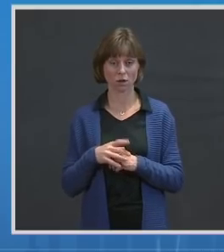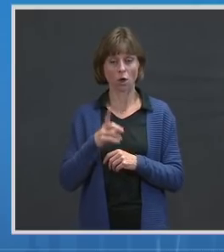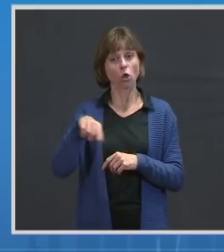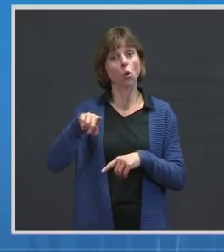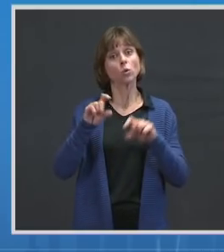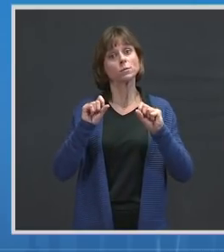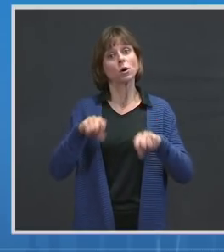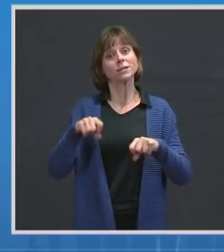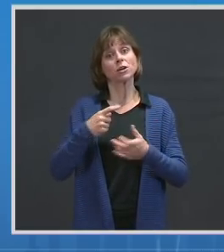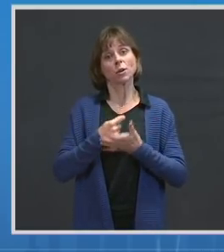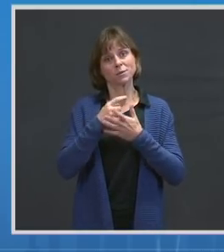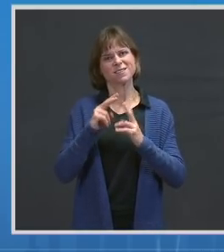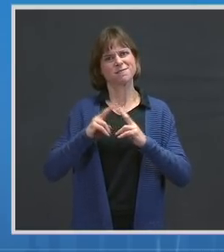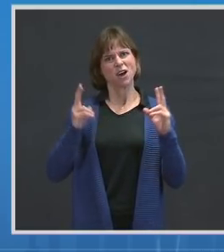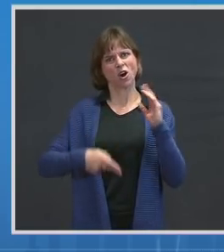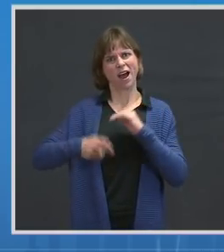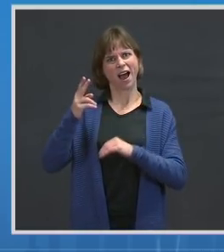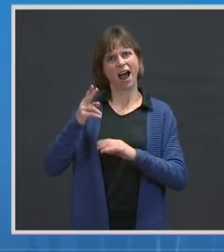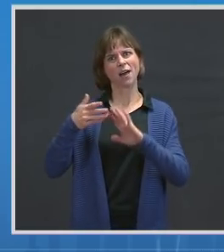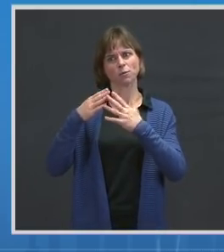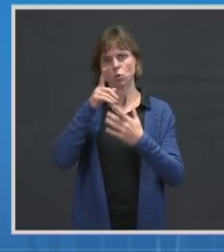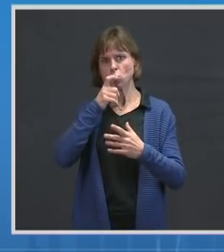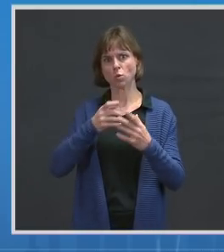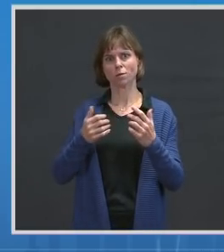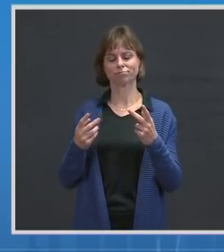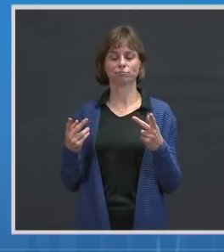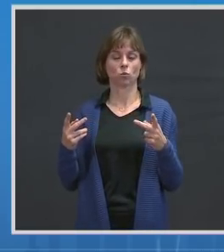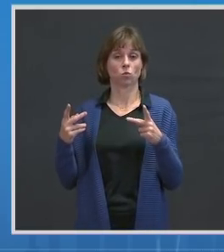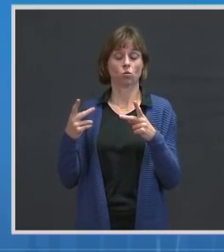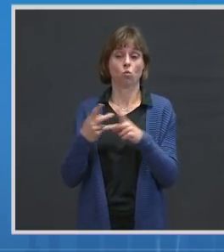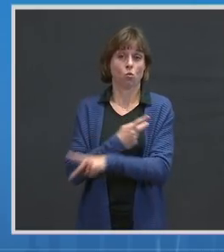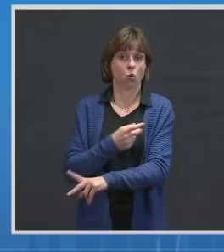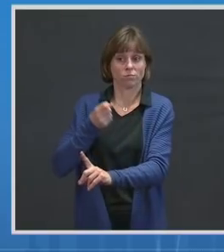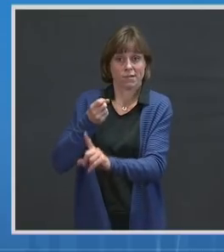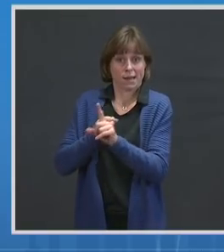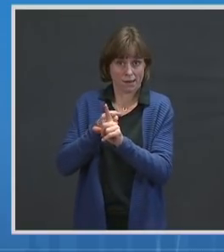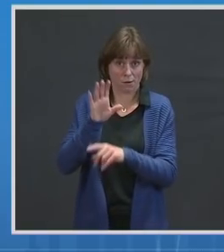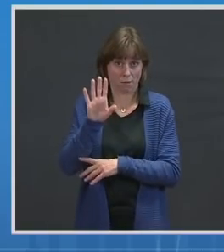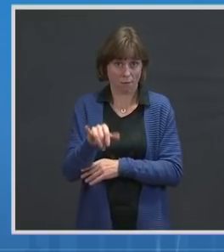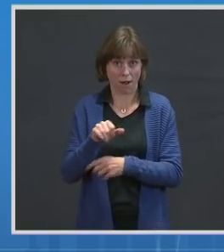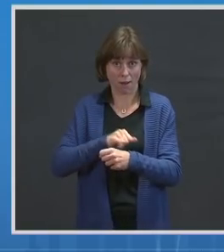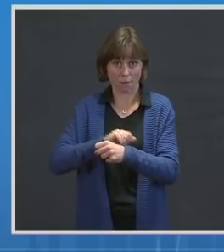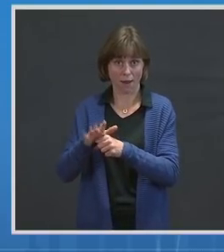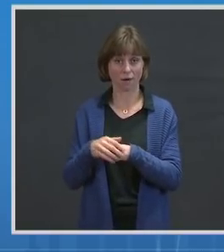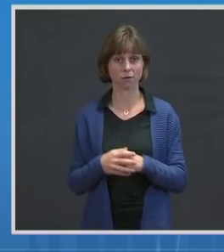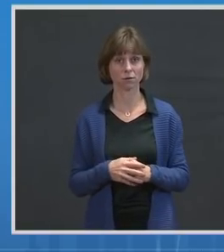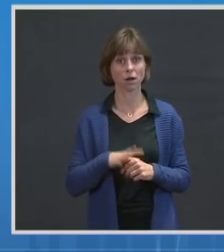that have been most affected by the pandemic. And in fact, the 25 locations currently participating